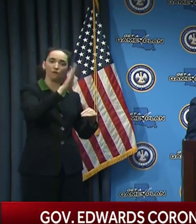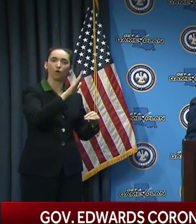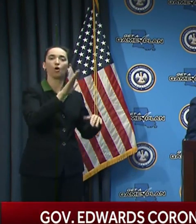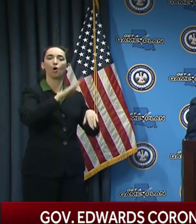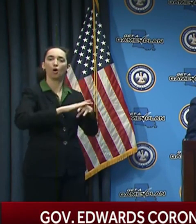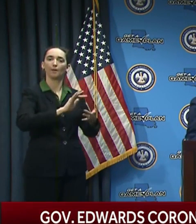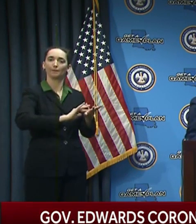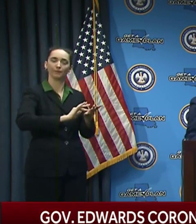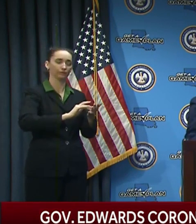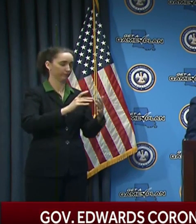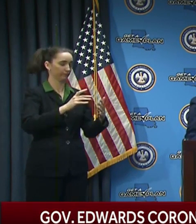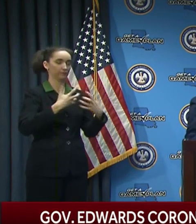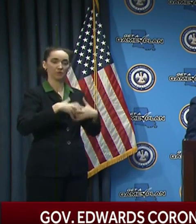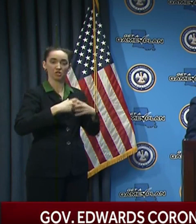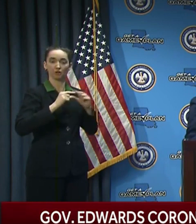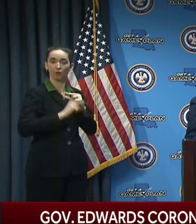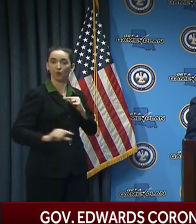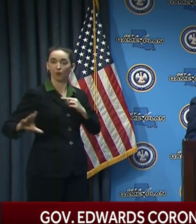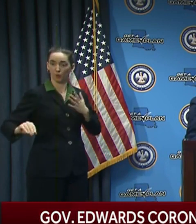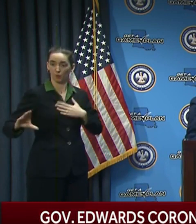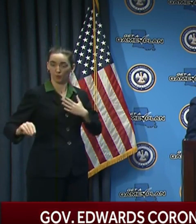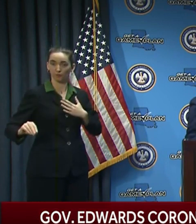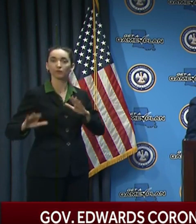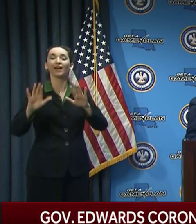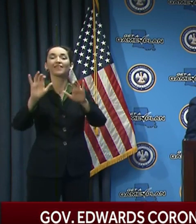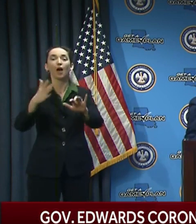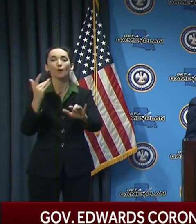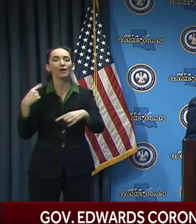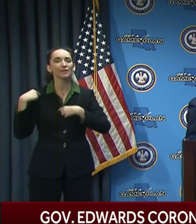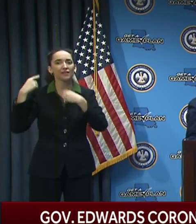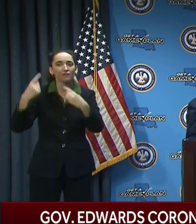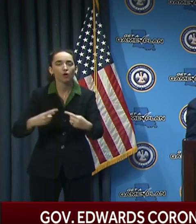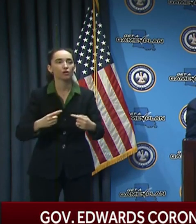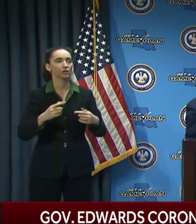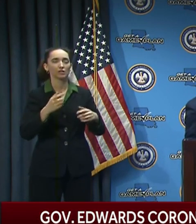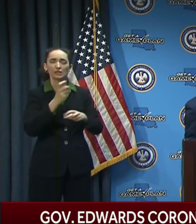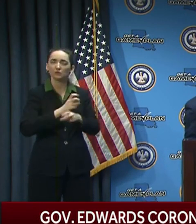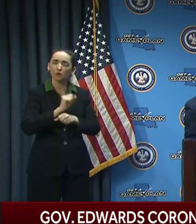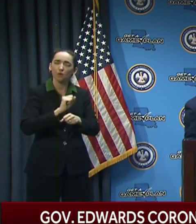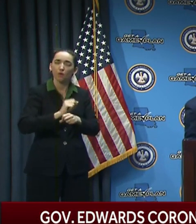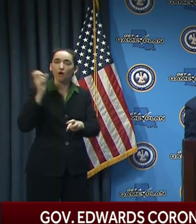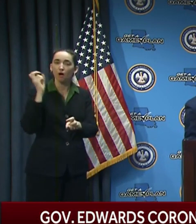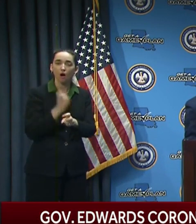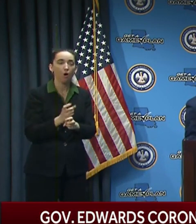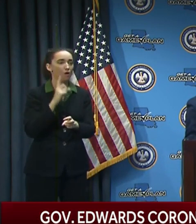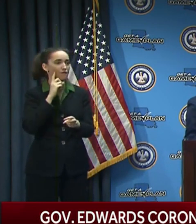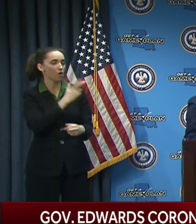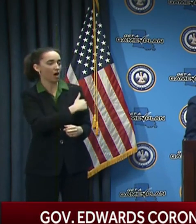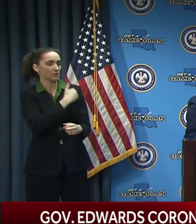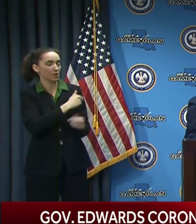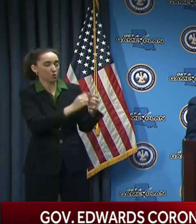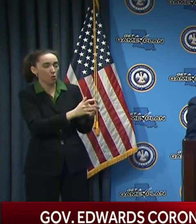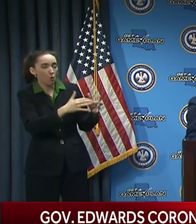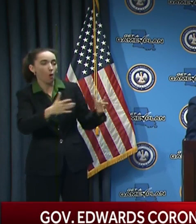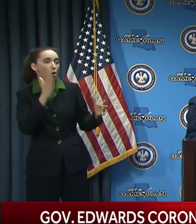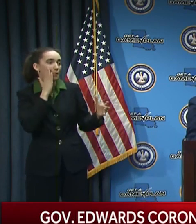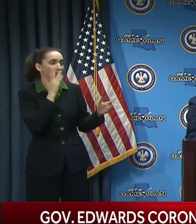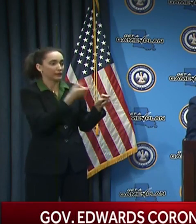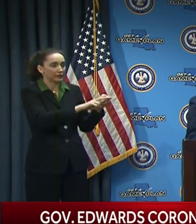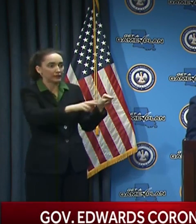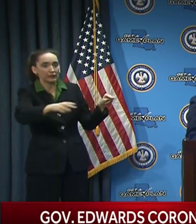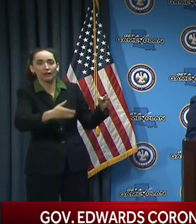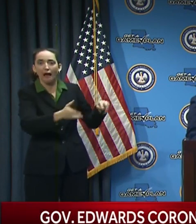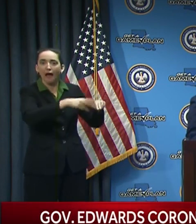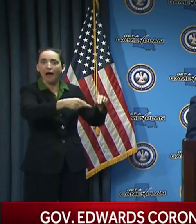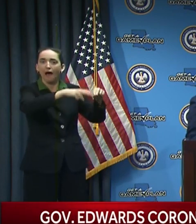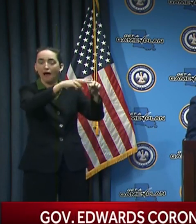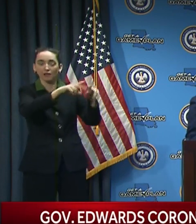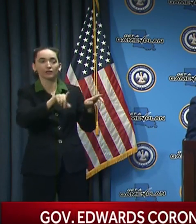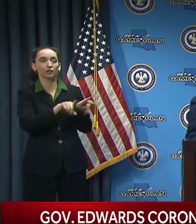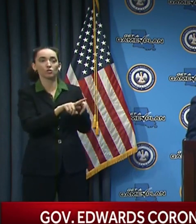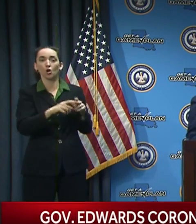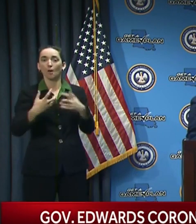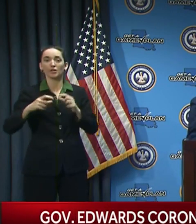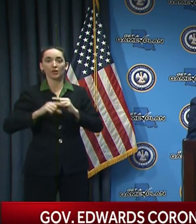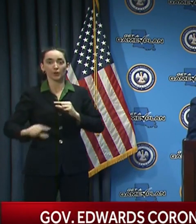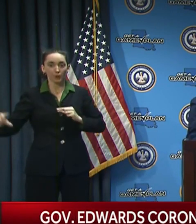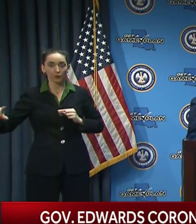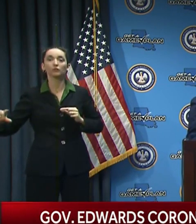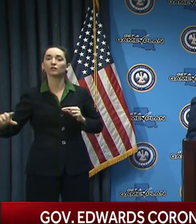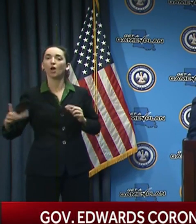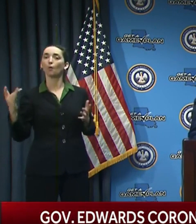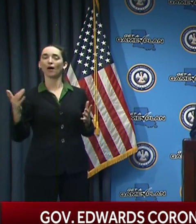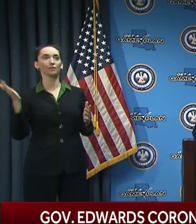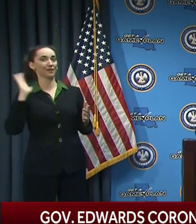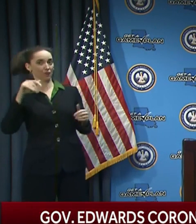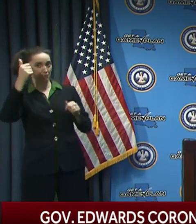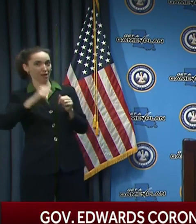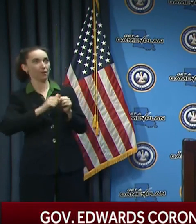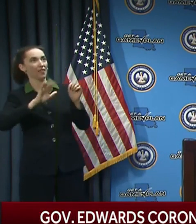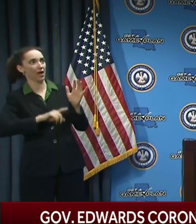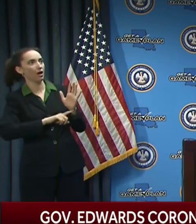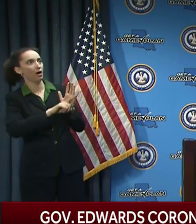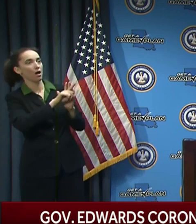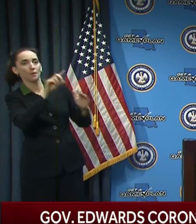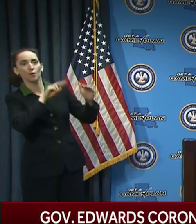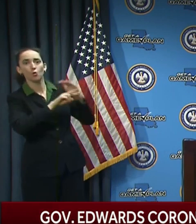WHY WE WERE DOING EVERYTHING WE COULD TO SURGE MEDICAL CAPACITY RELATED TO BEDS ICU SPACE ACUTE CARE BEDS STAFFING AND VENTILATORS BECAUSE WE DIDN’T KNOW FOR A FACT THAT WE WOULD